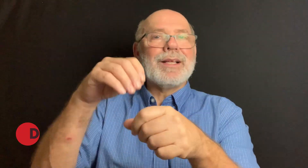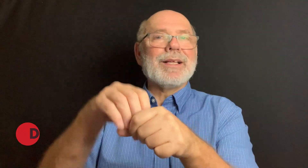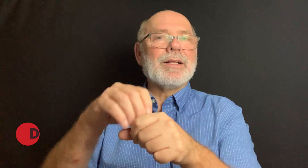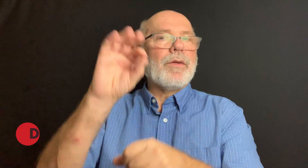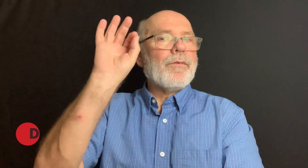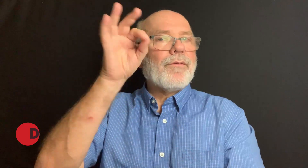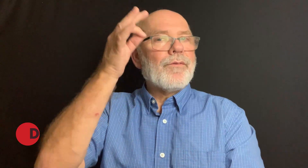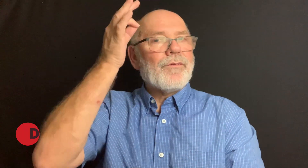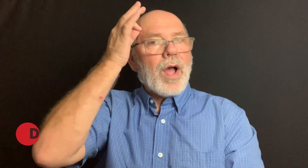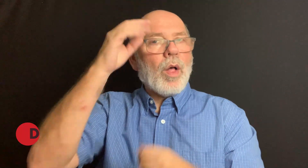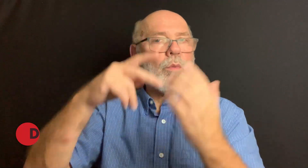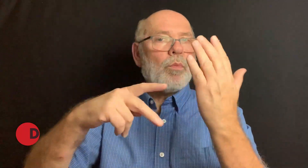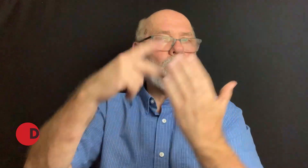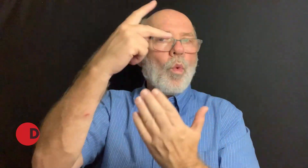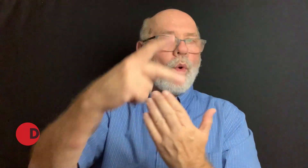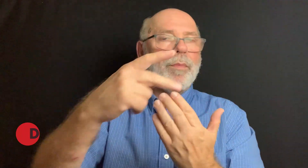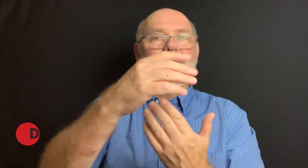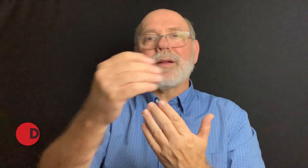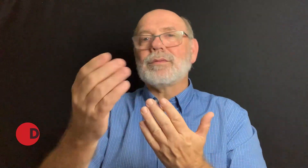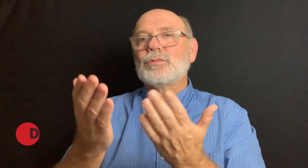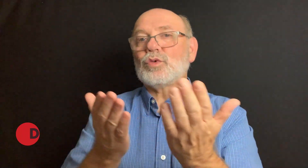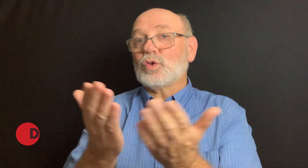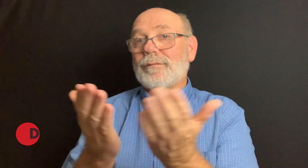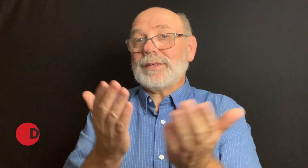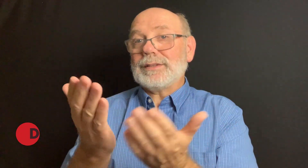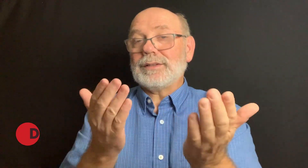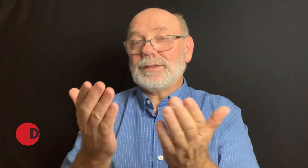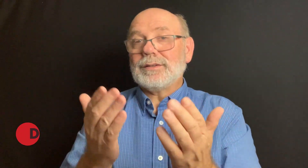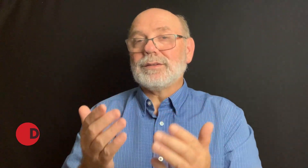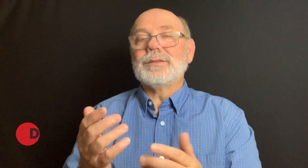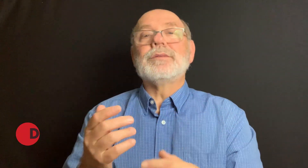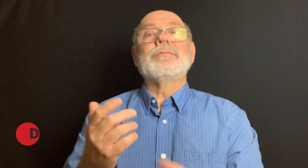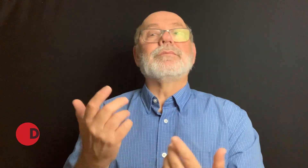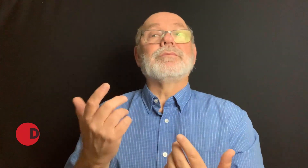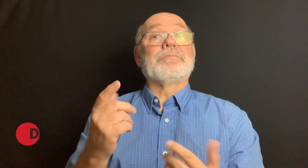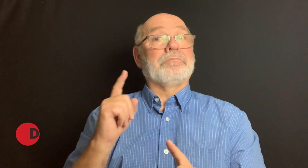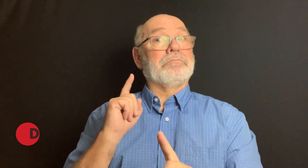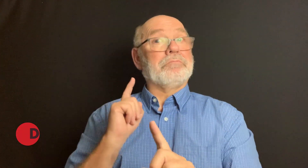service in federal government programs and services.